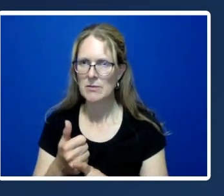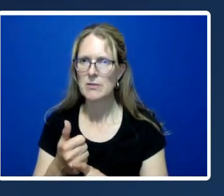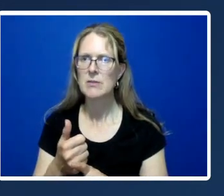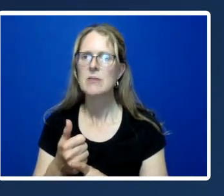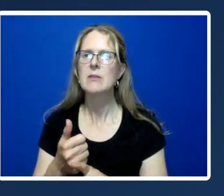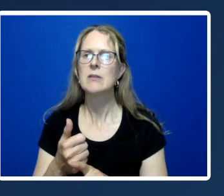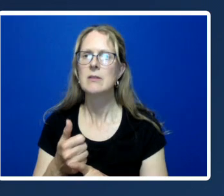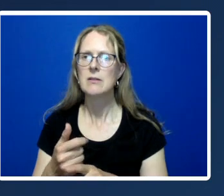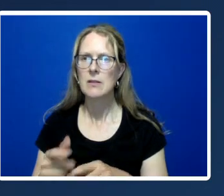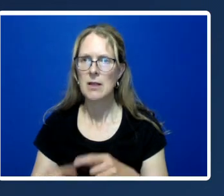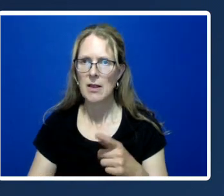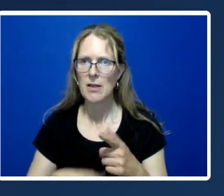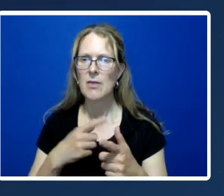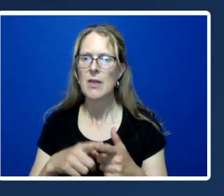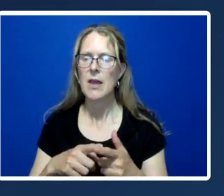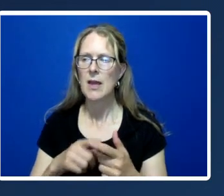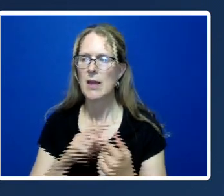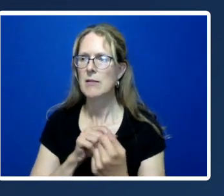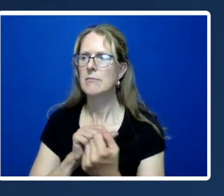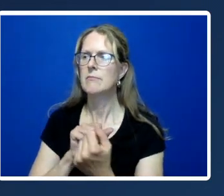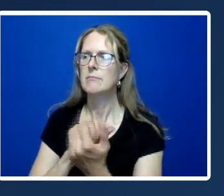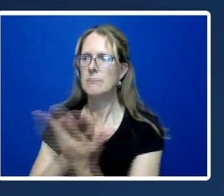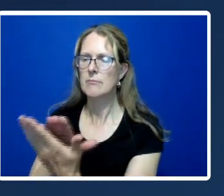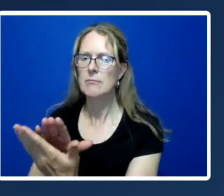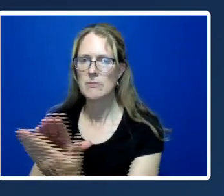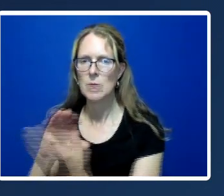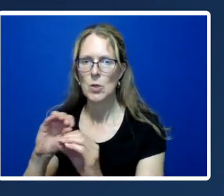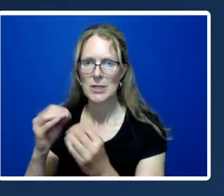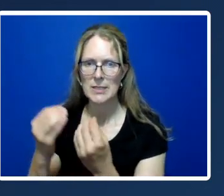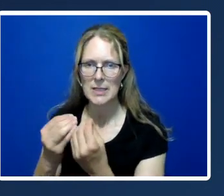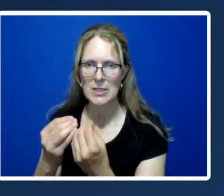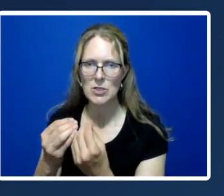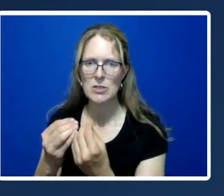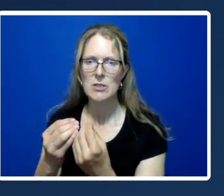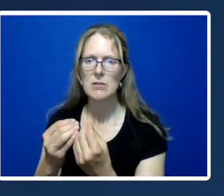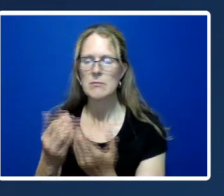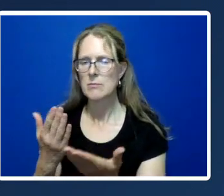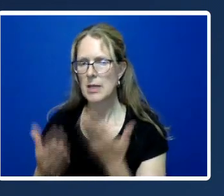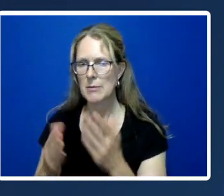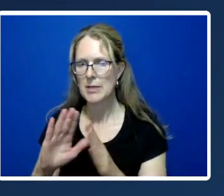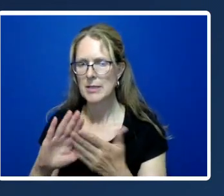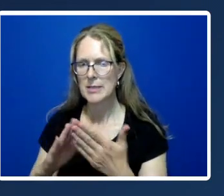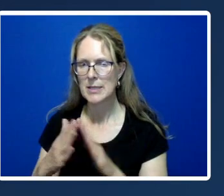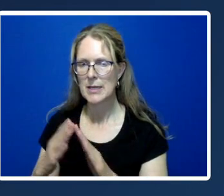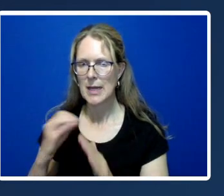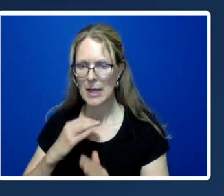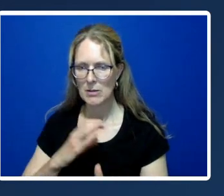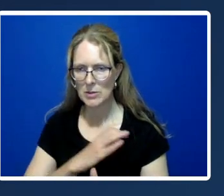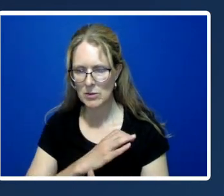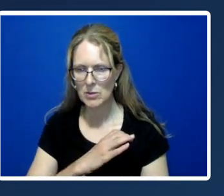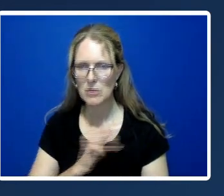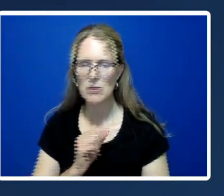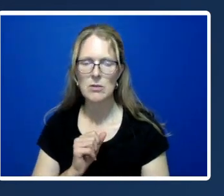an organization that said, you know -- whether it was the city council or in the case of Frankfort,